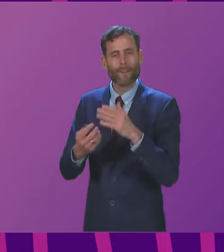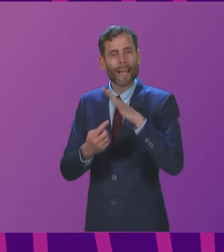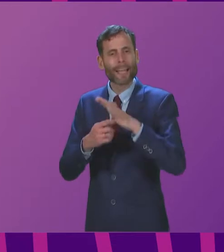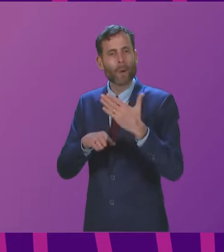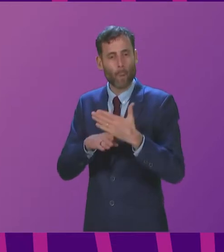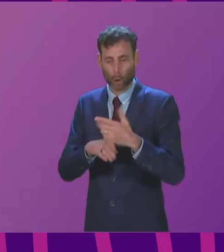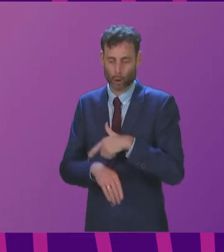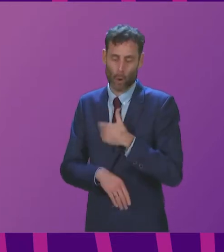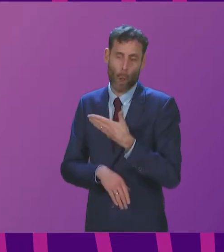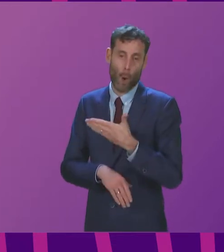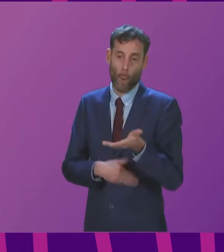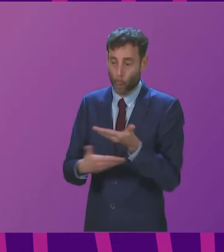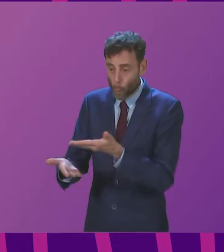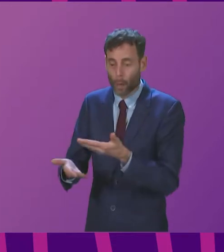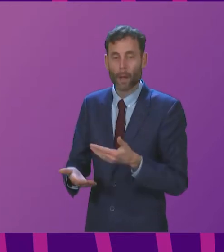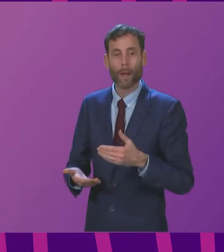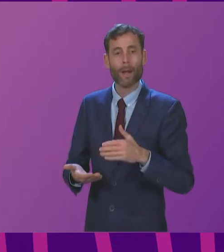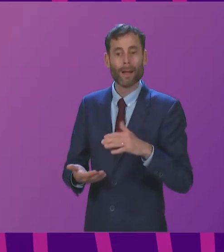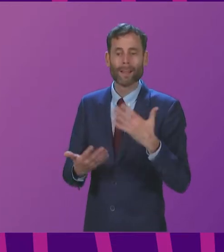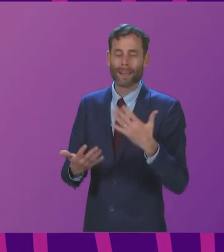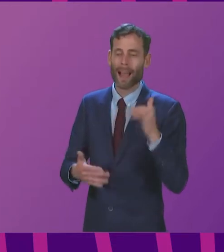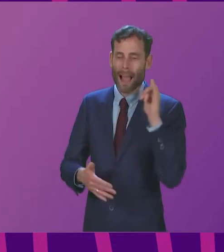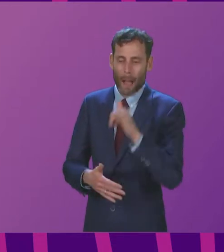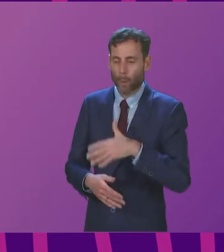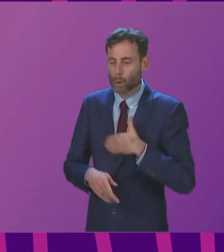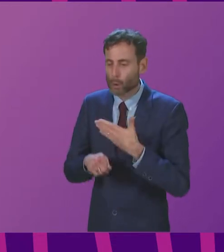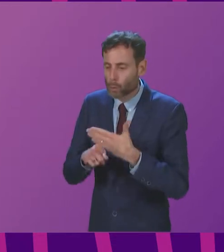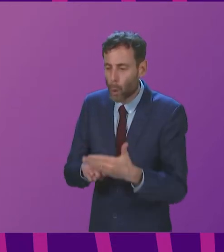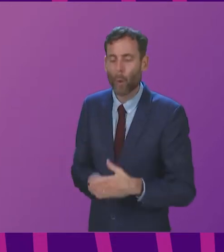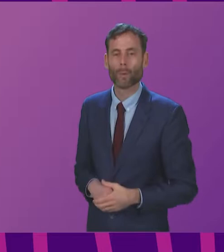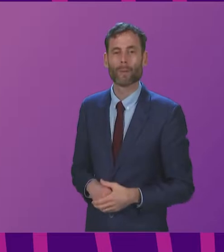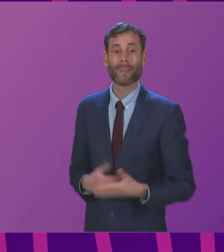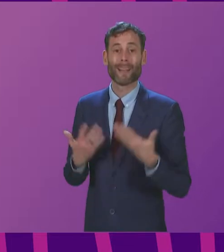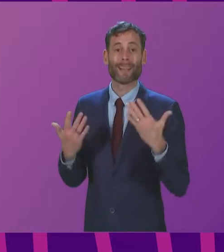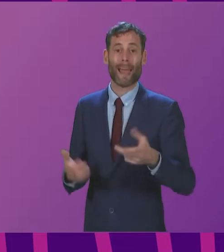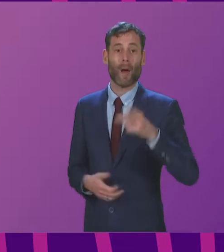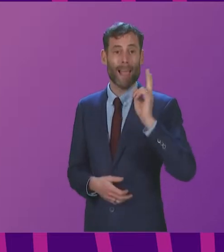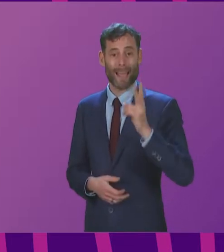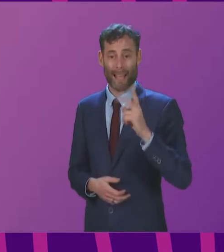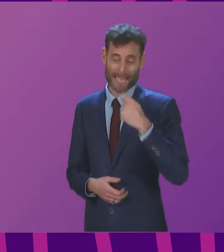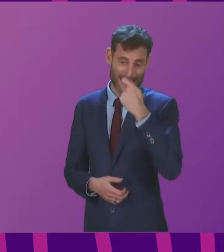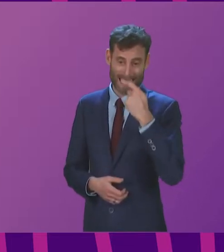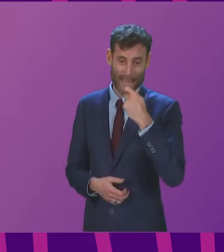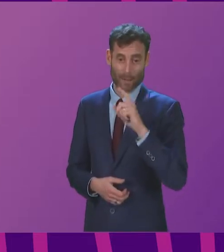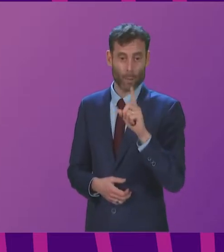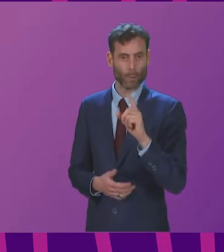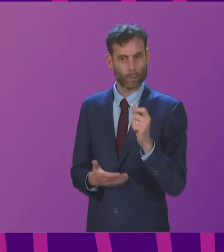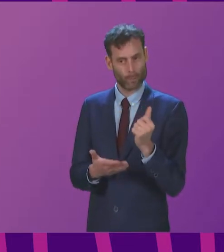in introducing testing in our airports, and now we have been too slow in introducing testing as part of our vaccination passport scheme. It has not been a case of test,